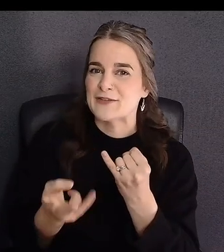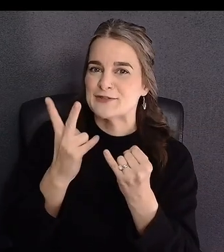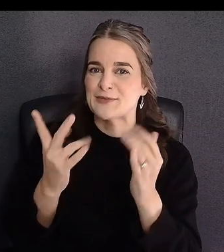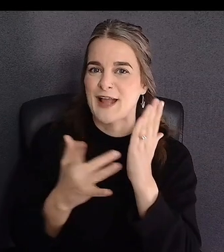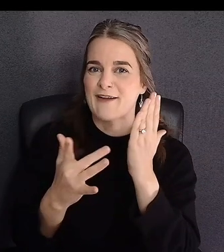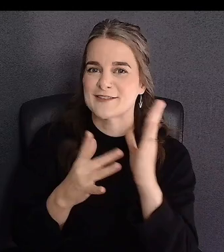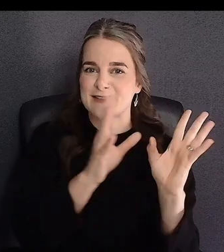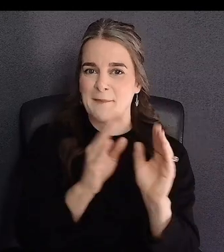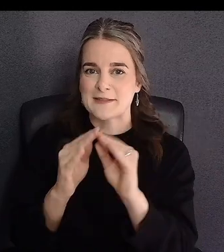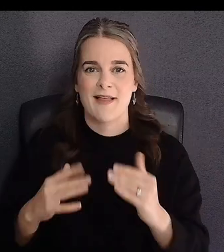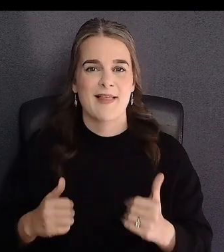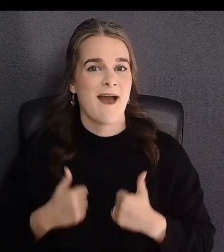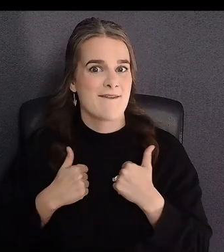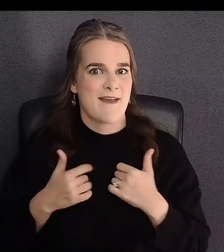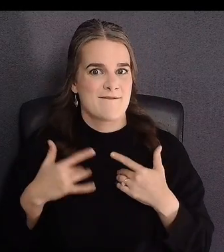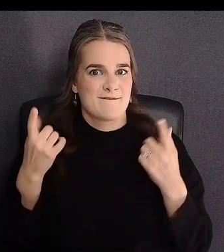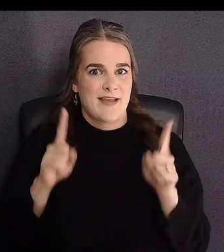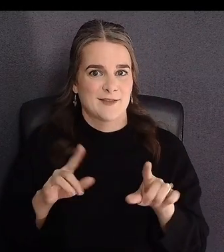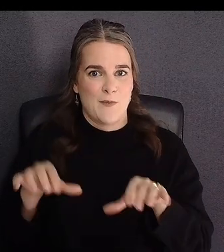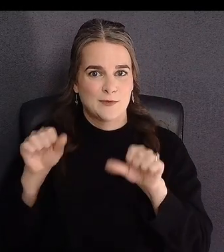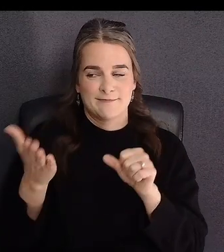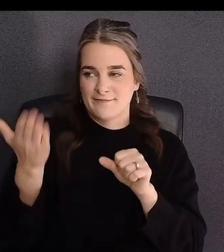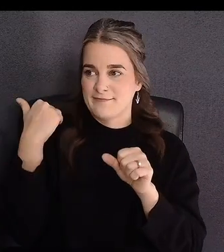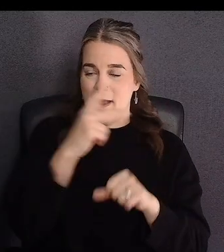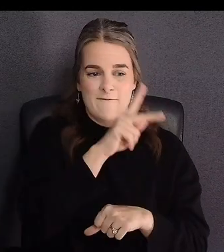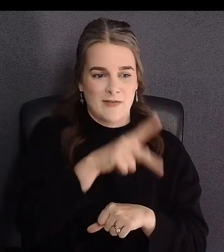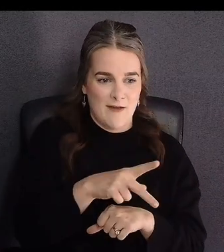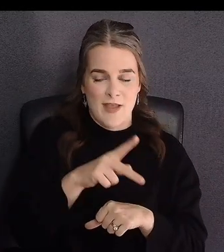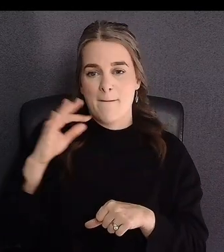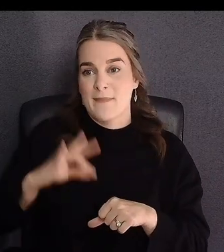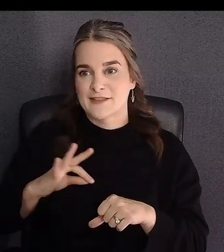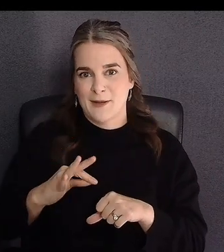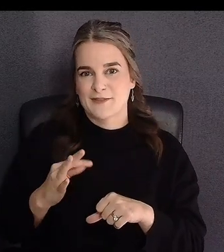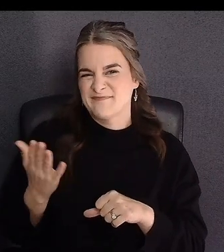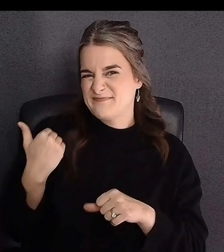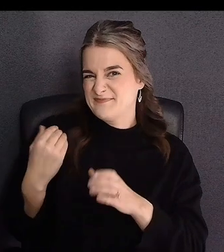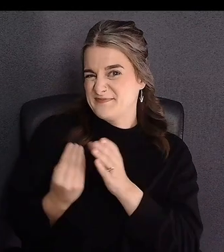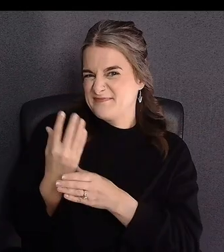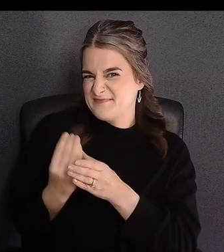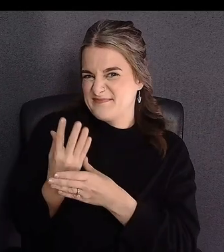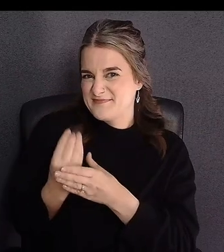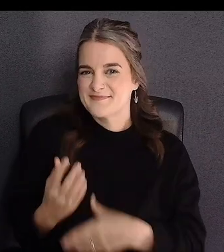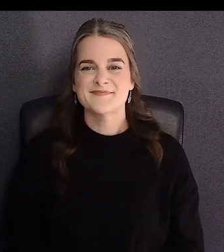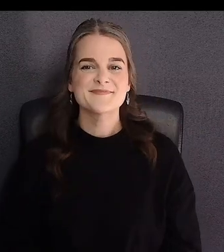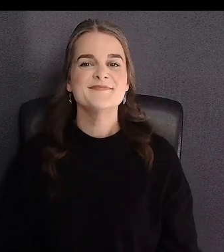in Philadelphia and Pittsburgh this past spring. You can learn more about all of these fantastic projects